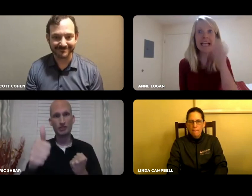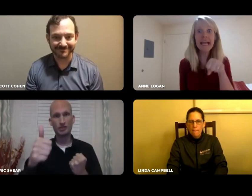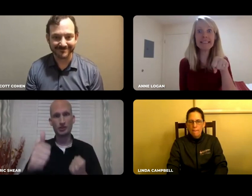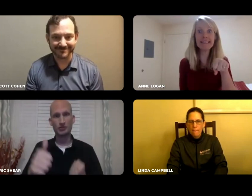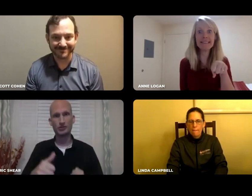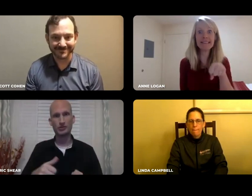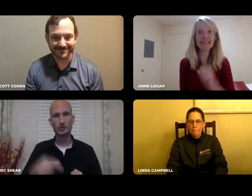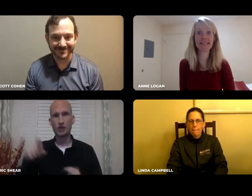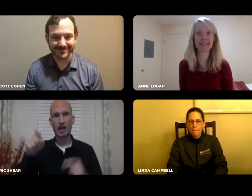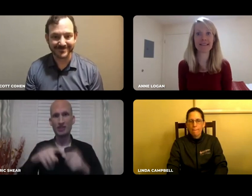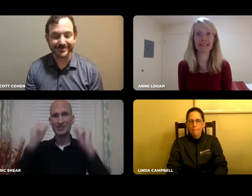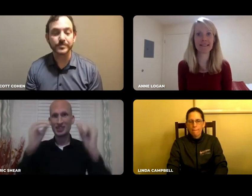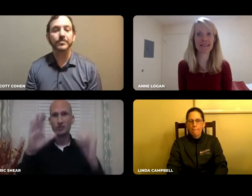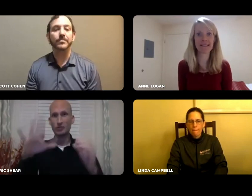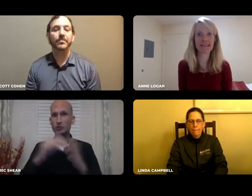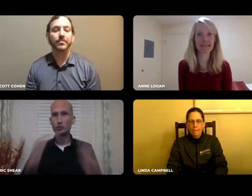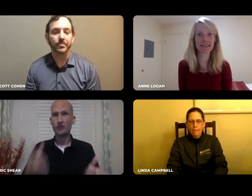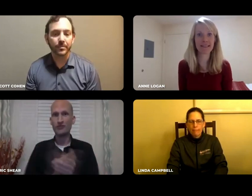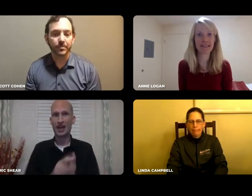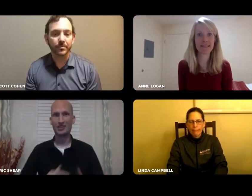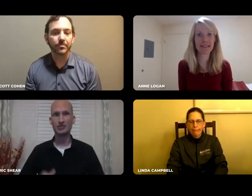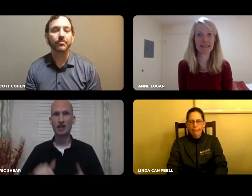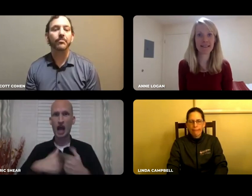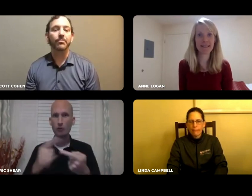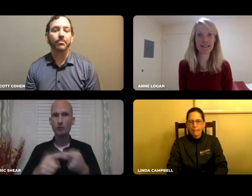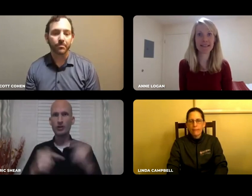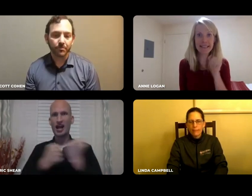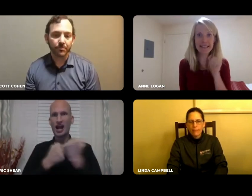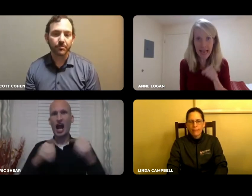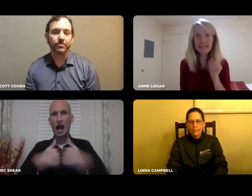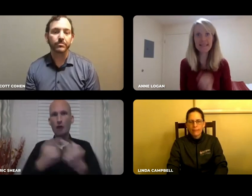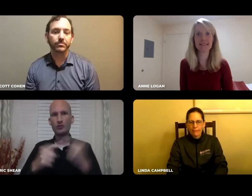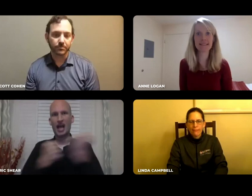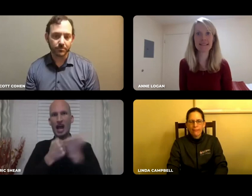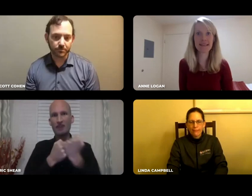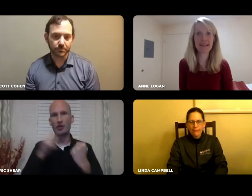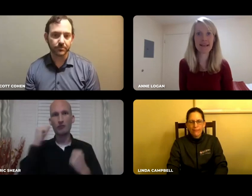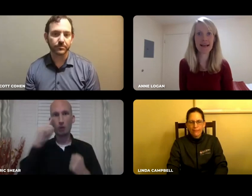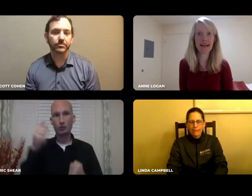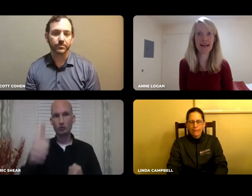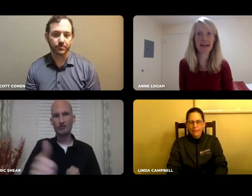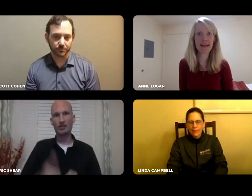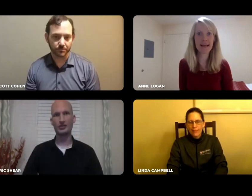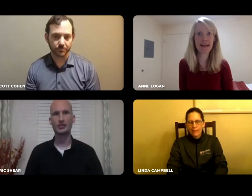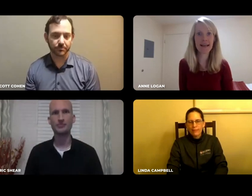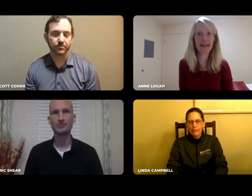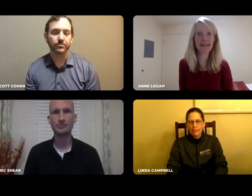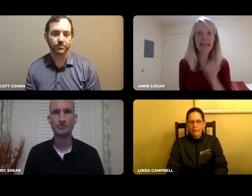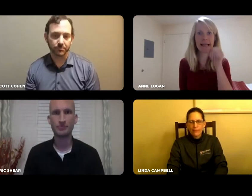Yes You have to teach your students how to get that done.